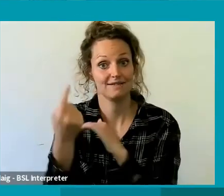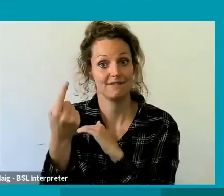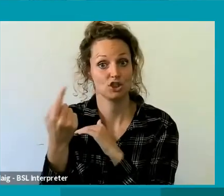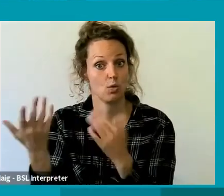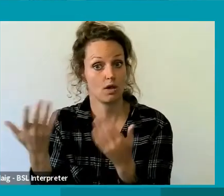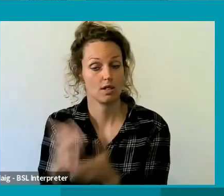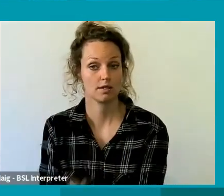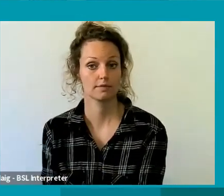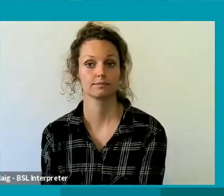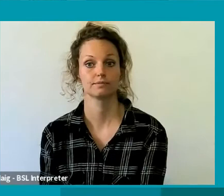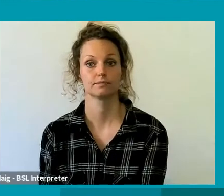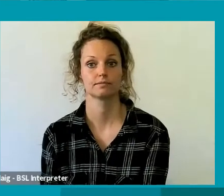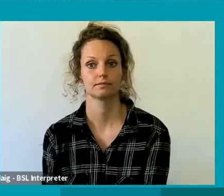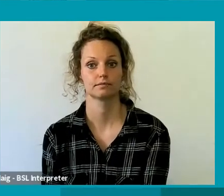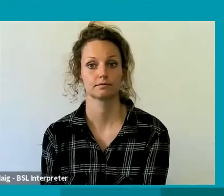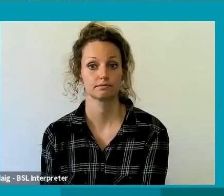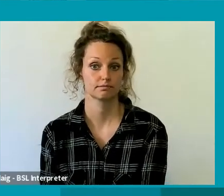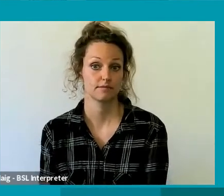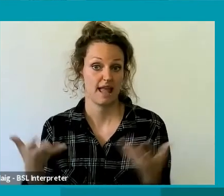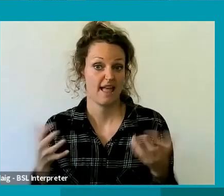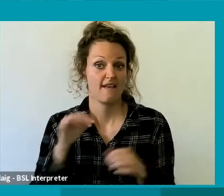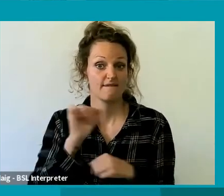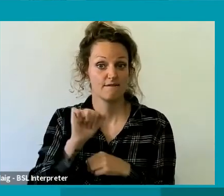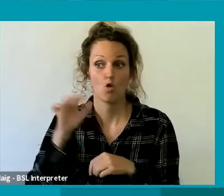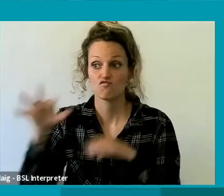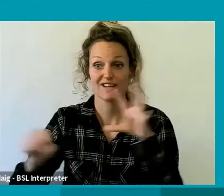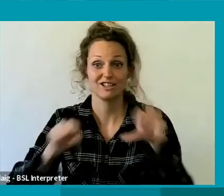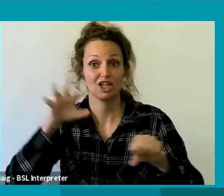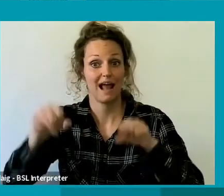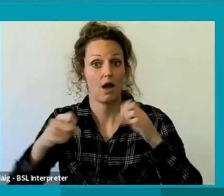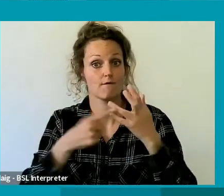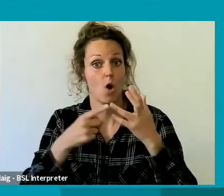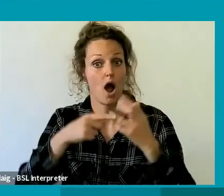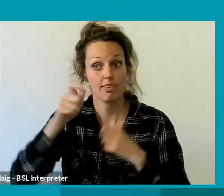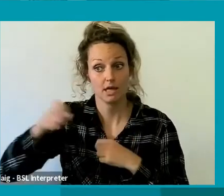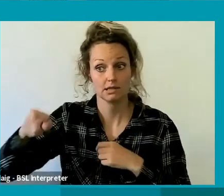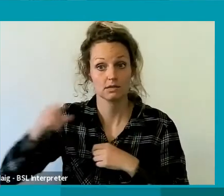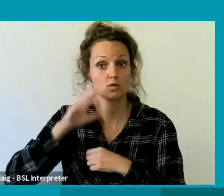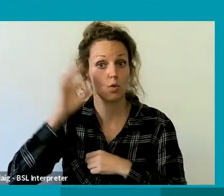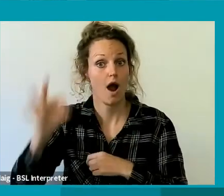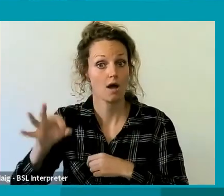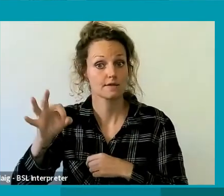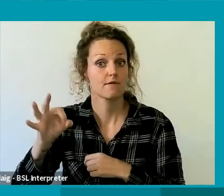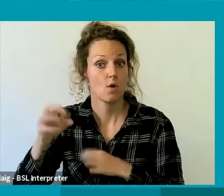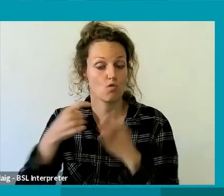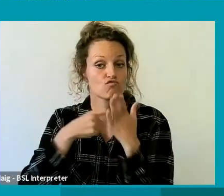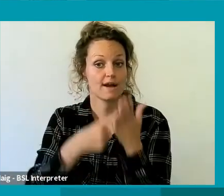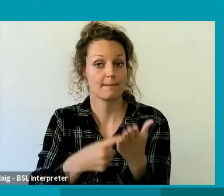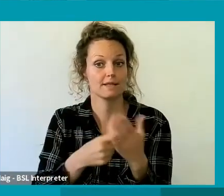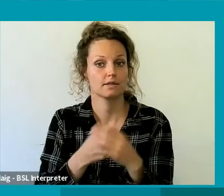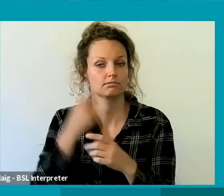If you are reaching out for others to ask for a recommendation. Think about family, friends,